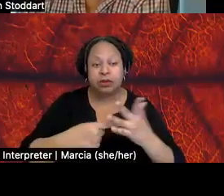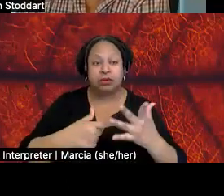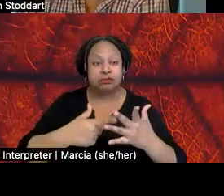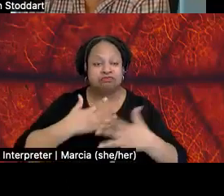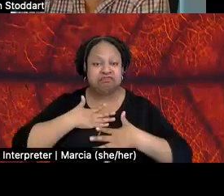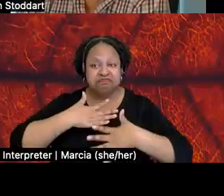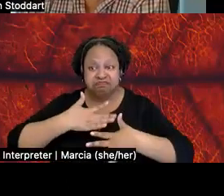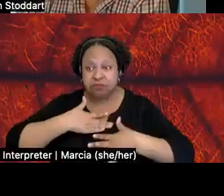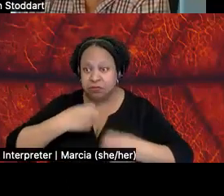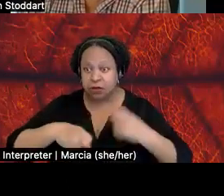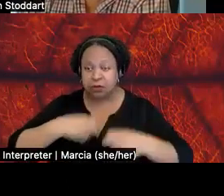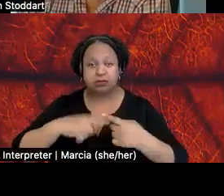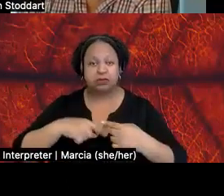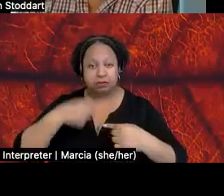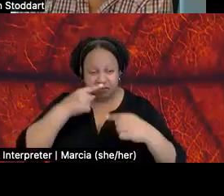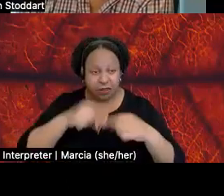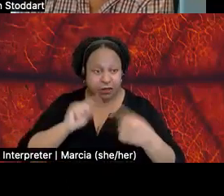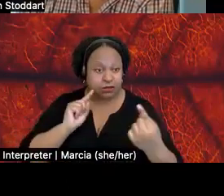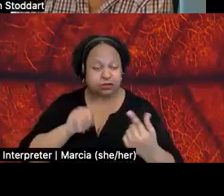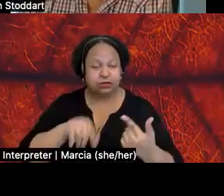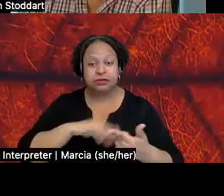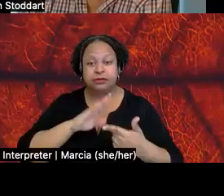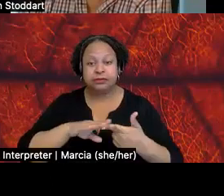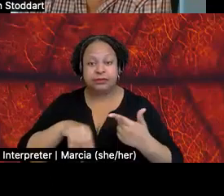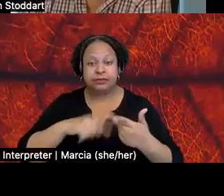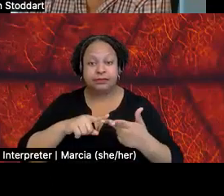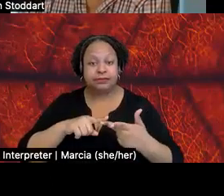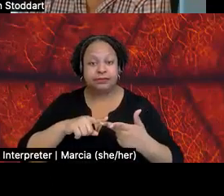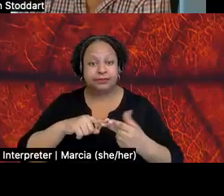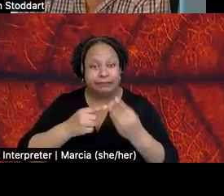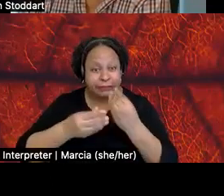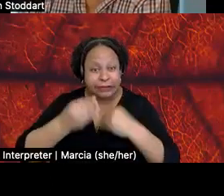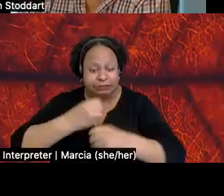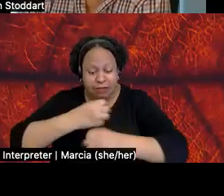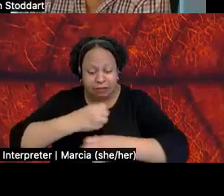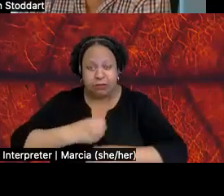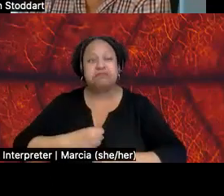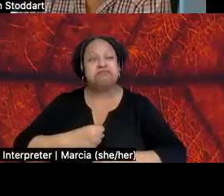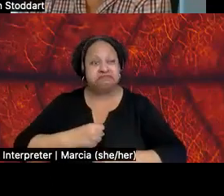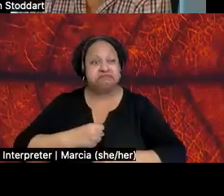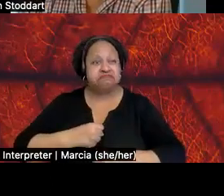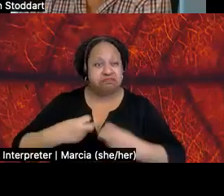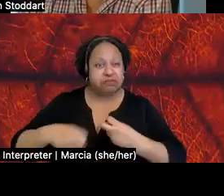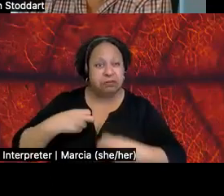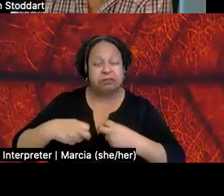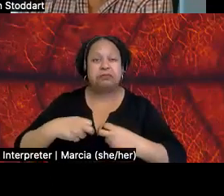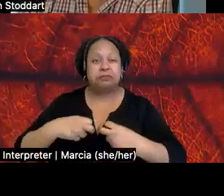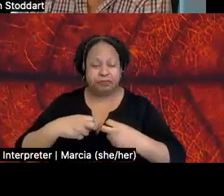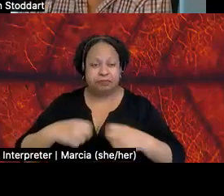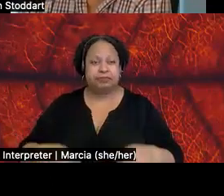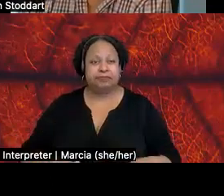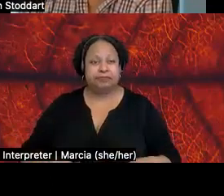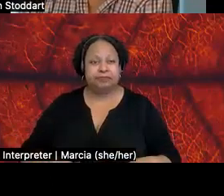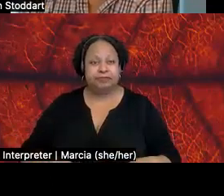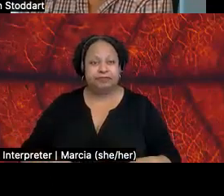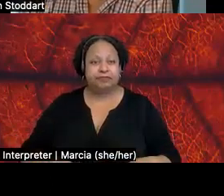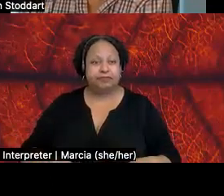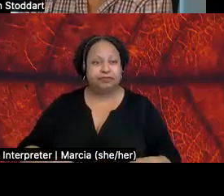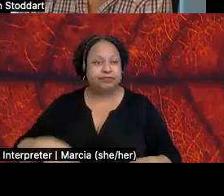allergies, gut problems, digestive problems, and neurological issues.